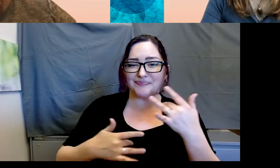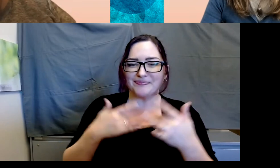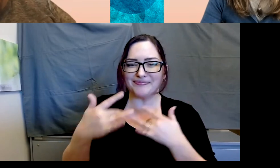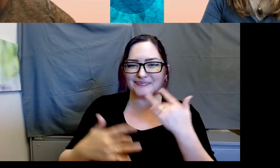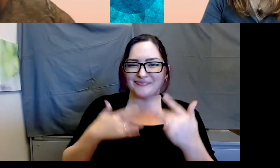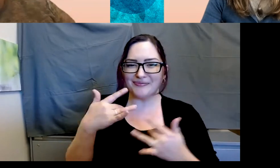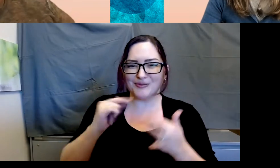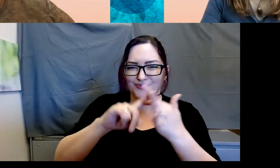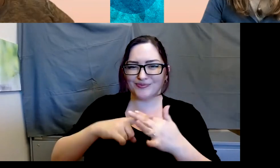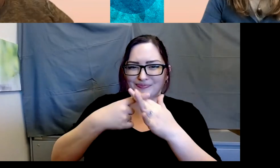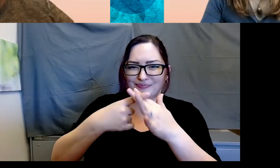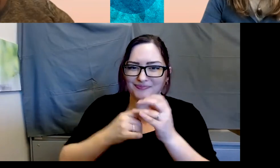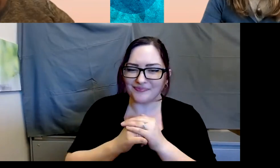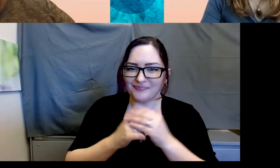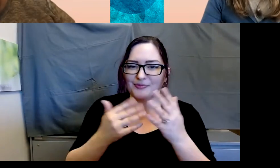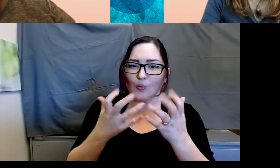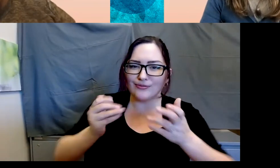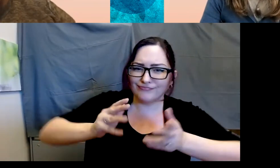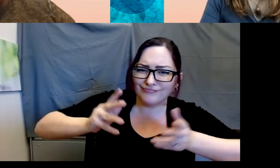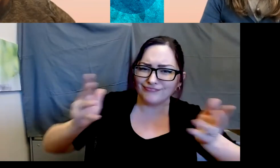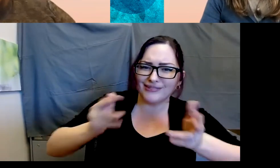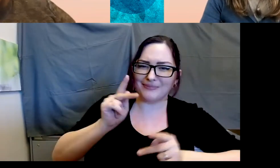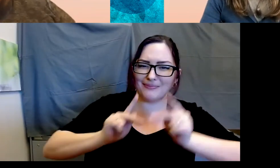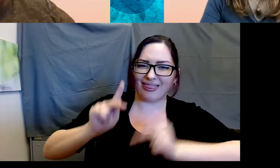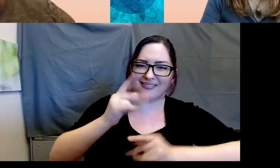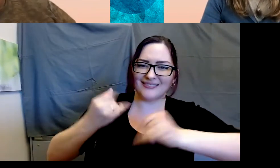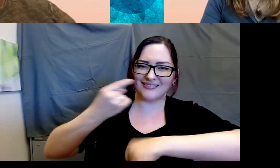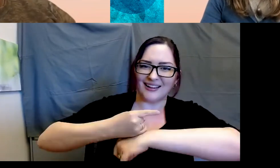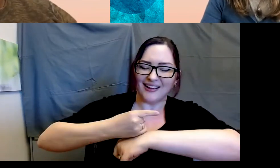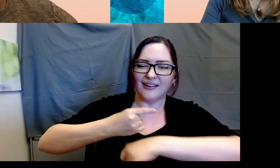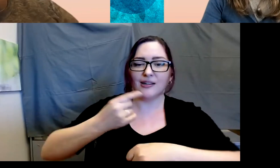We want to encourage folks today to use the Q&A feature